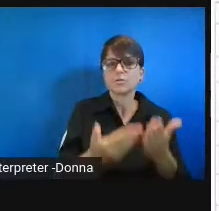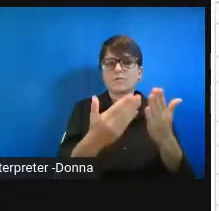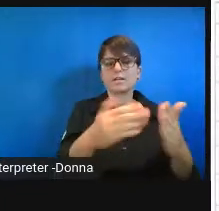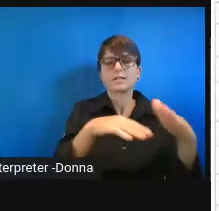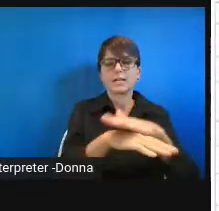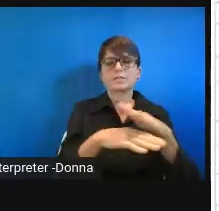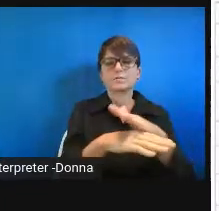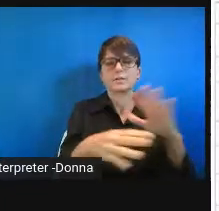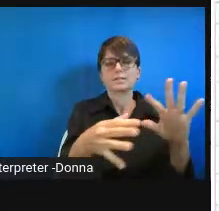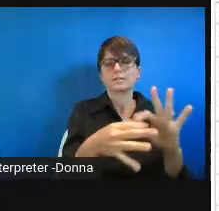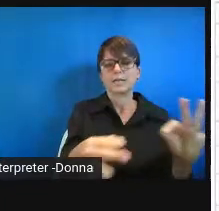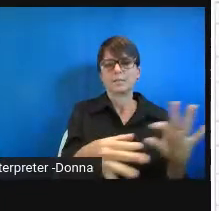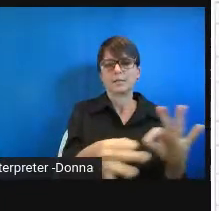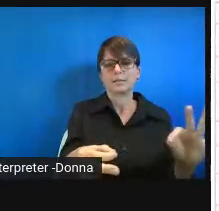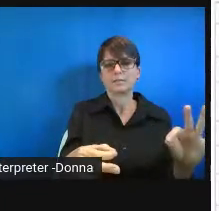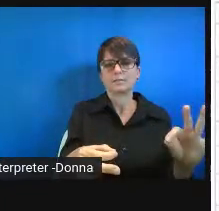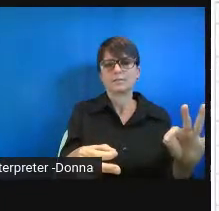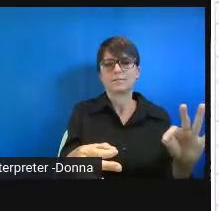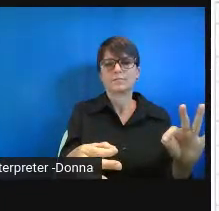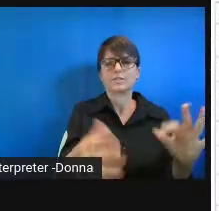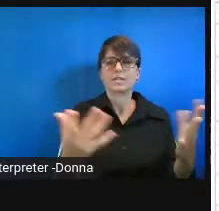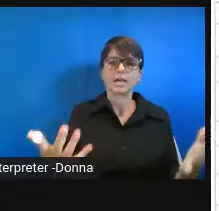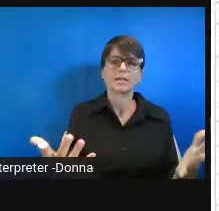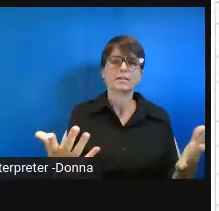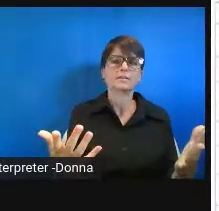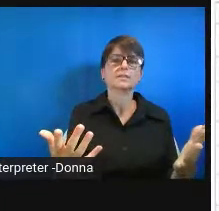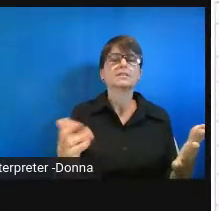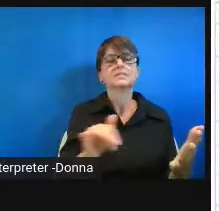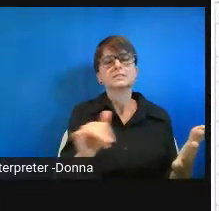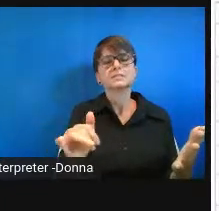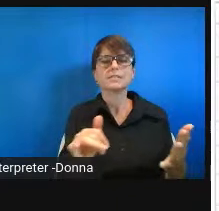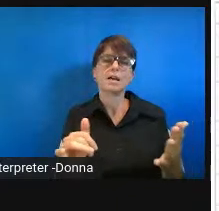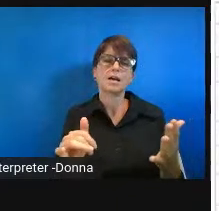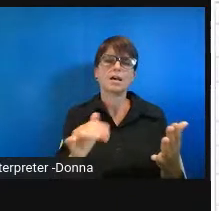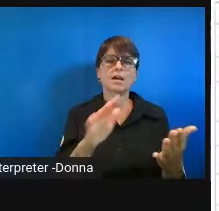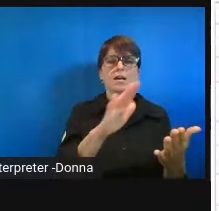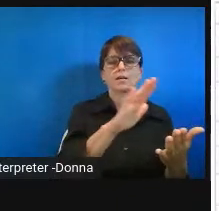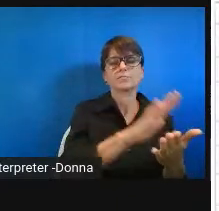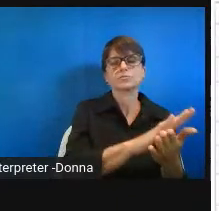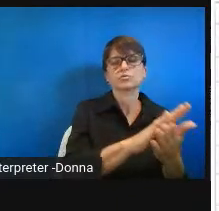Why provide an Accessibility Statement? In some situations, it may be